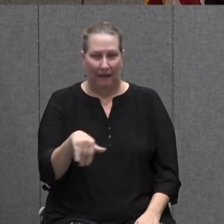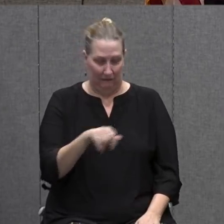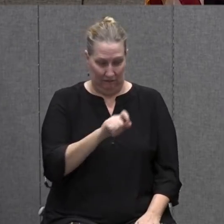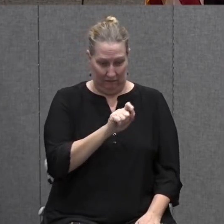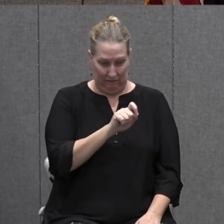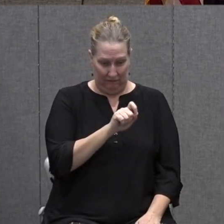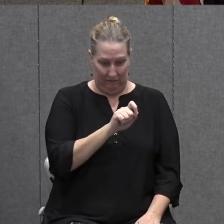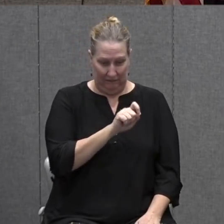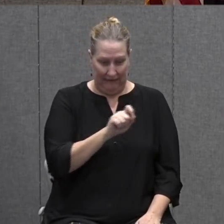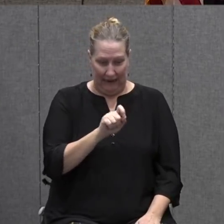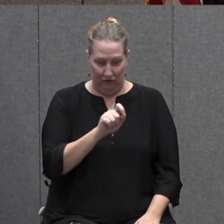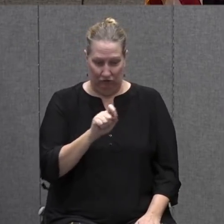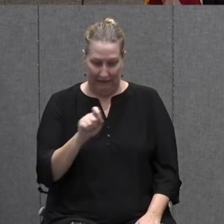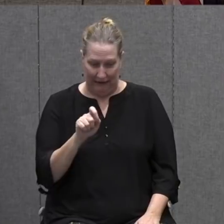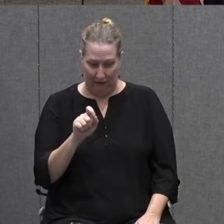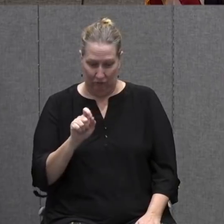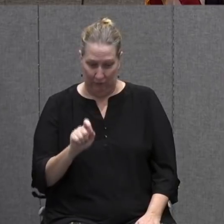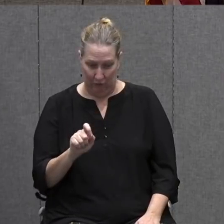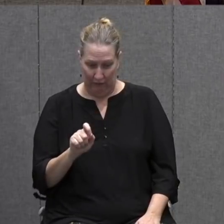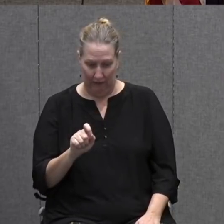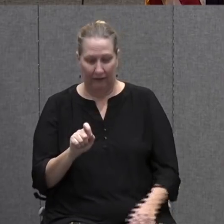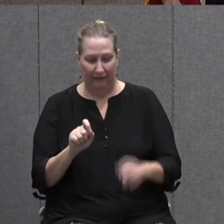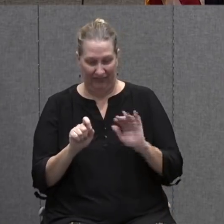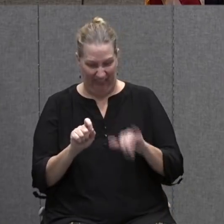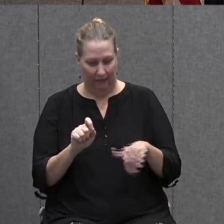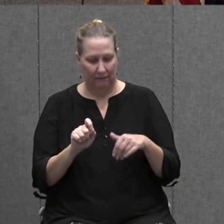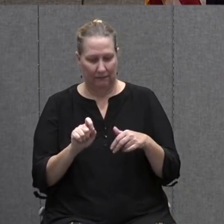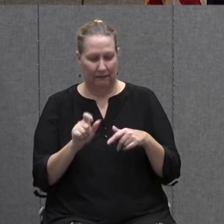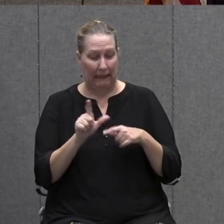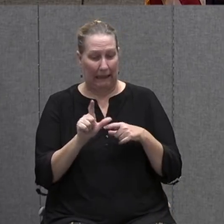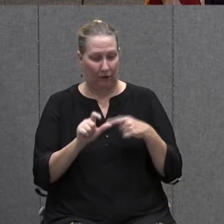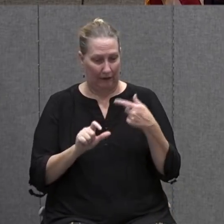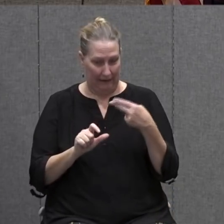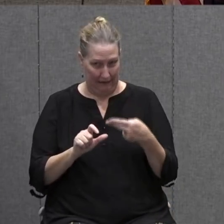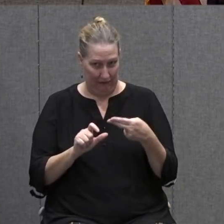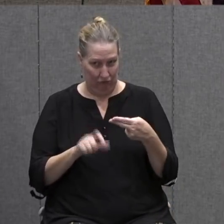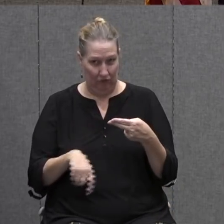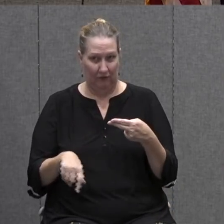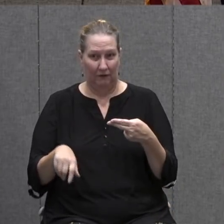And then I used a circle with a period to represent the letter E.